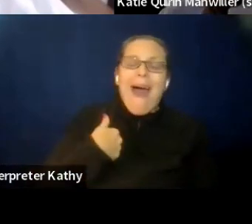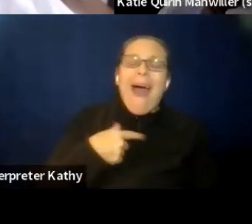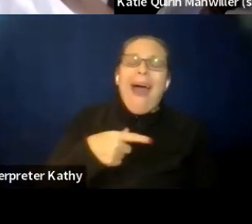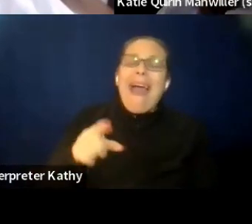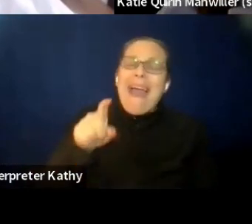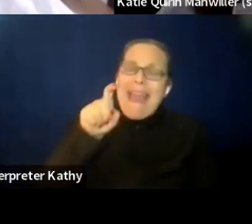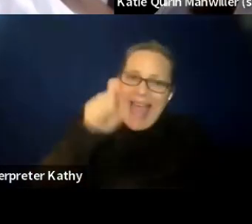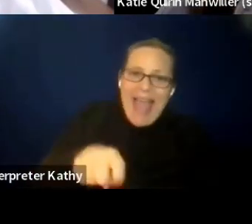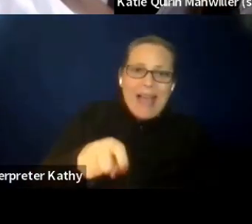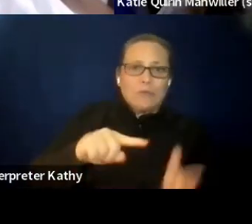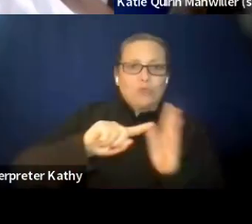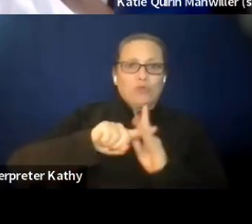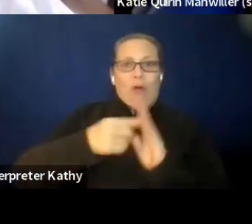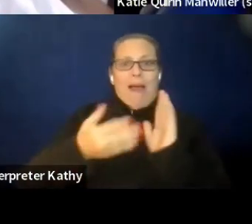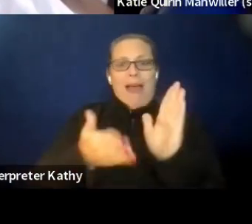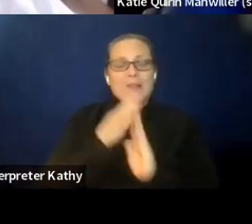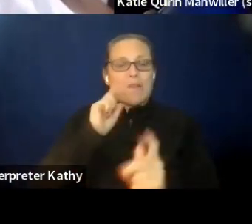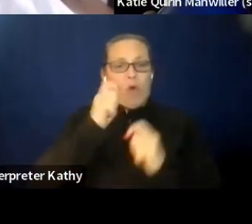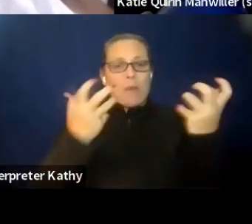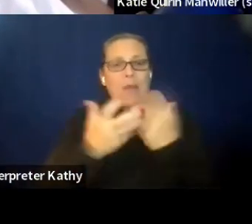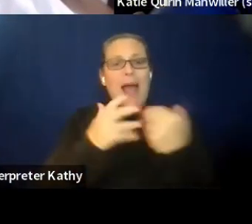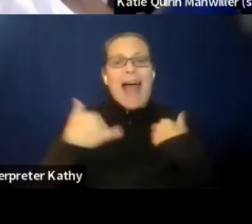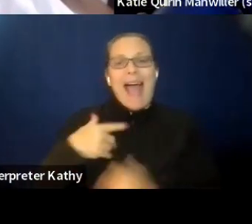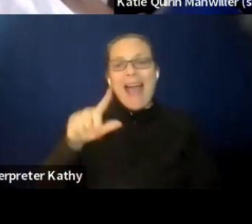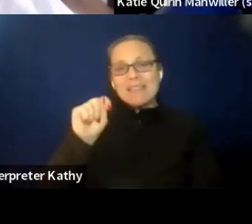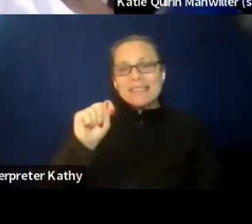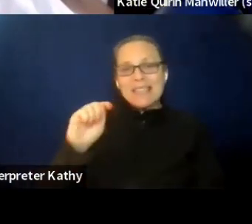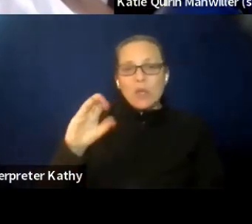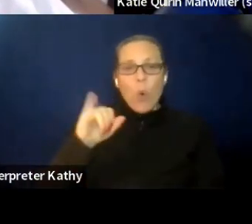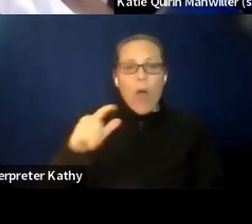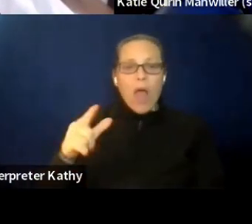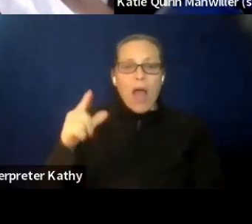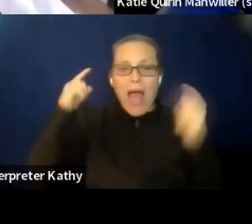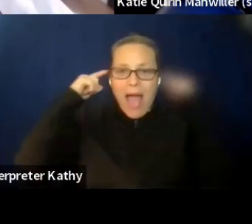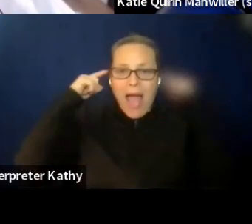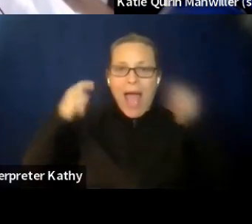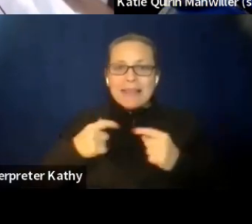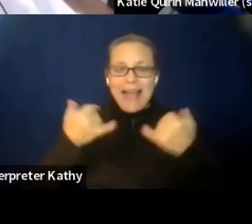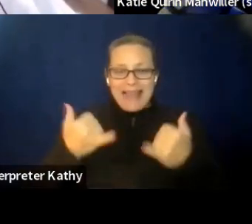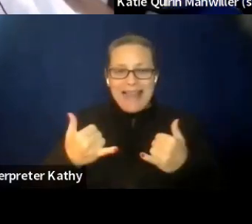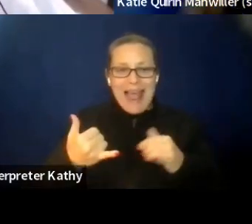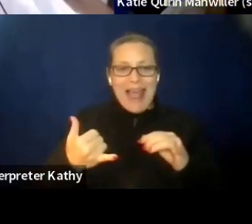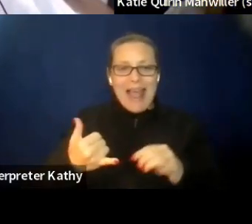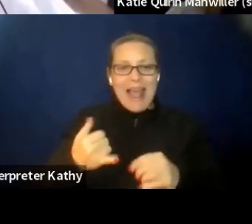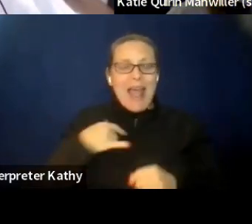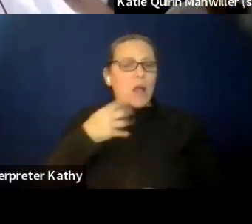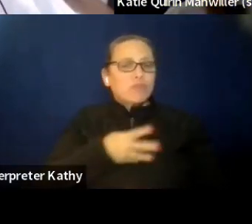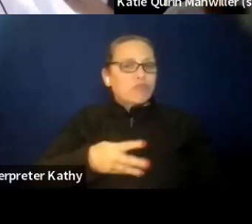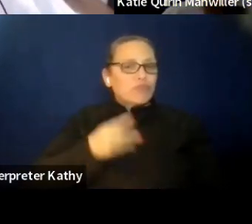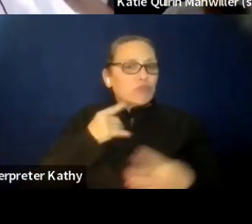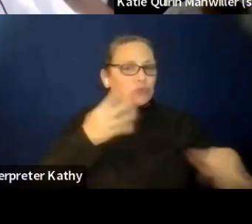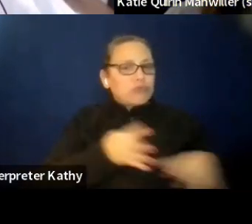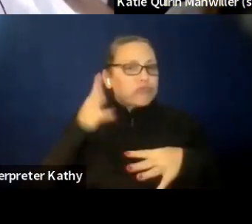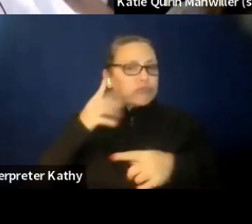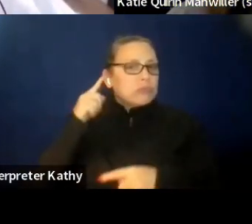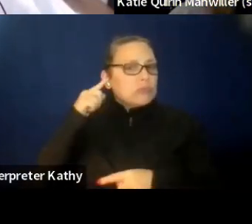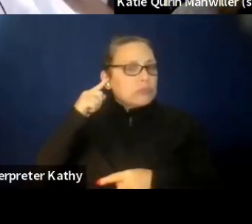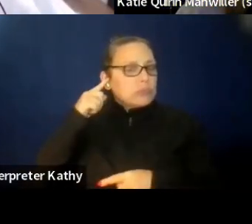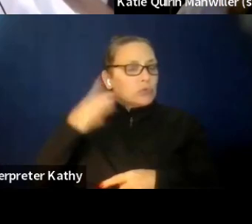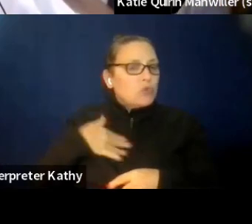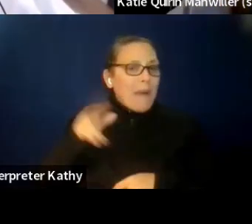the whole -- all the work on the phone, I had to start asking for accommodations. And so I have a T-coil